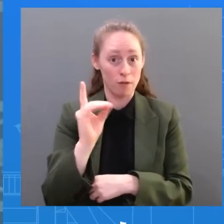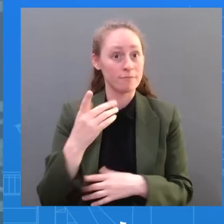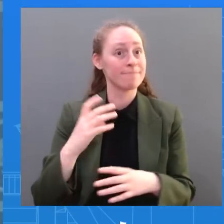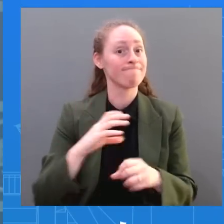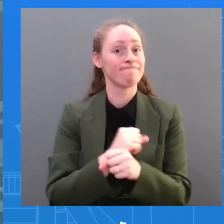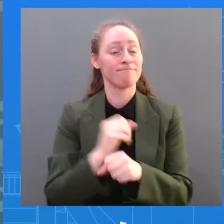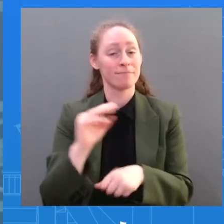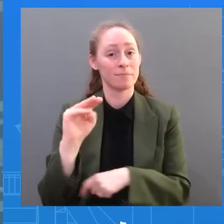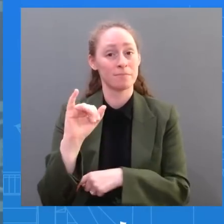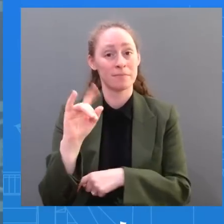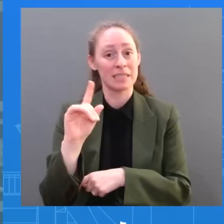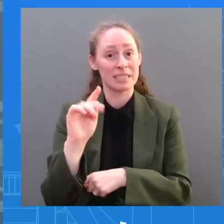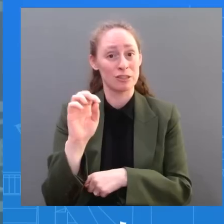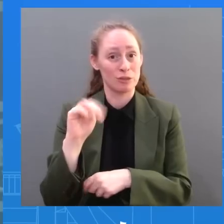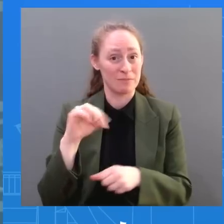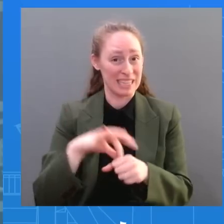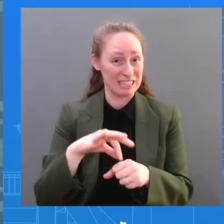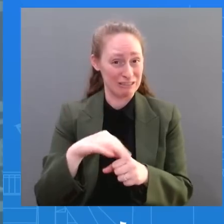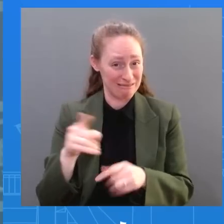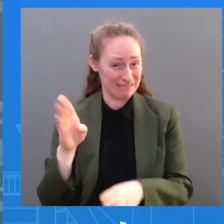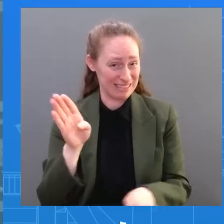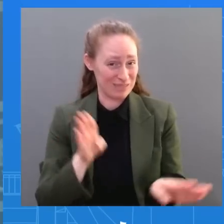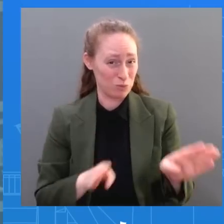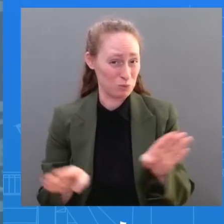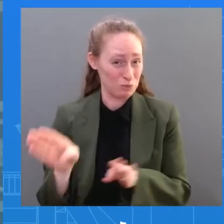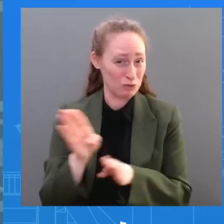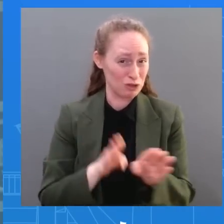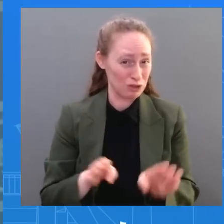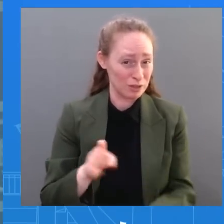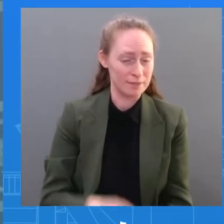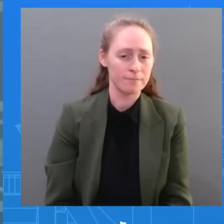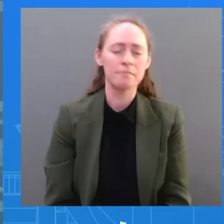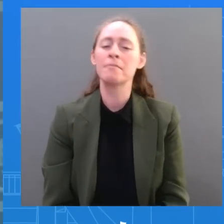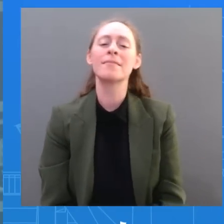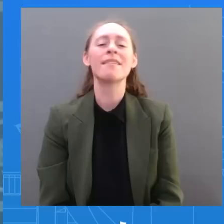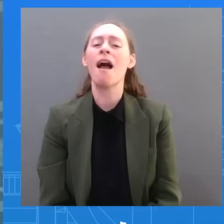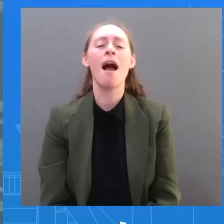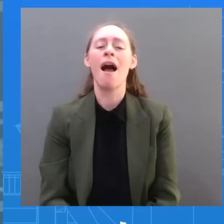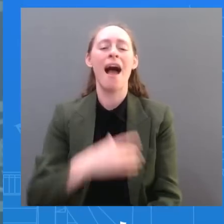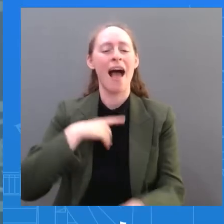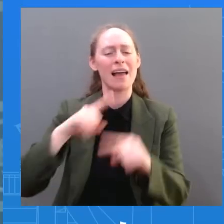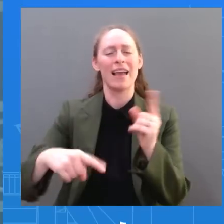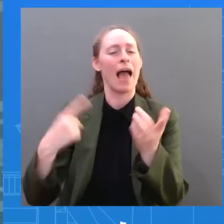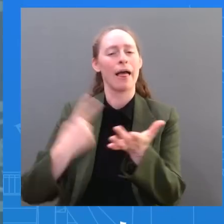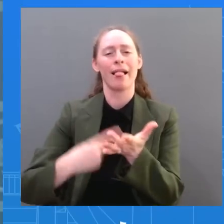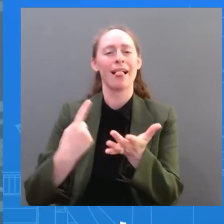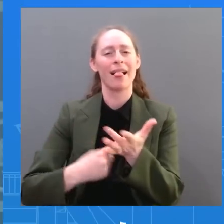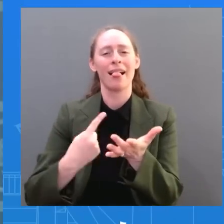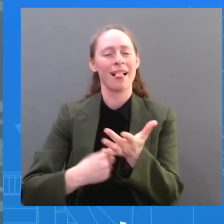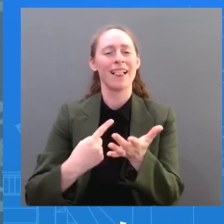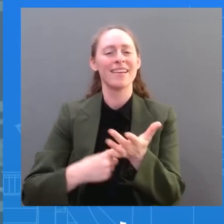I'm just saying I got to be careful about that. The Press: Has he expressed any concern? Ms. Jean-Pierre: I got to be careful about that. Look, the President wants to make sure